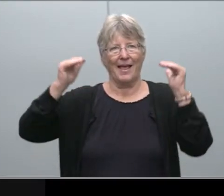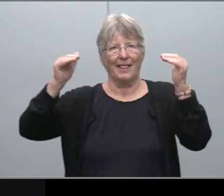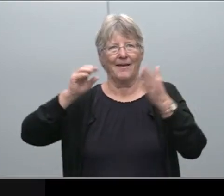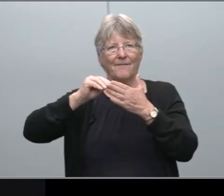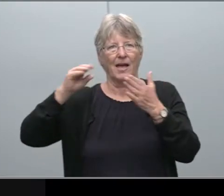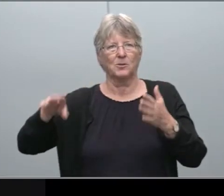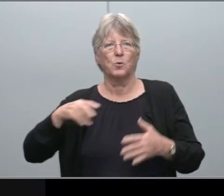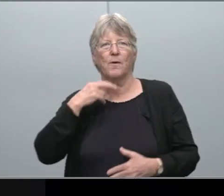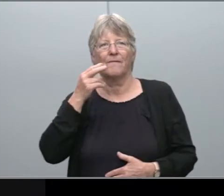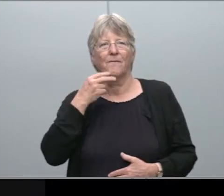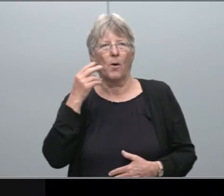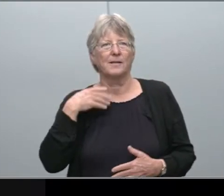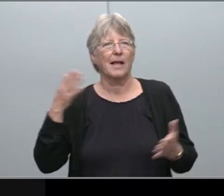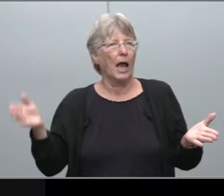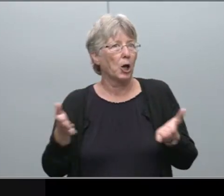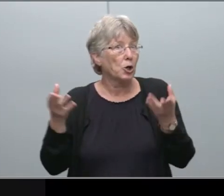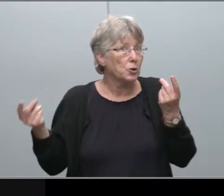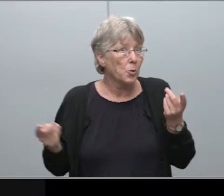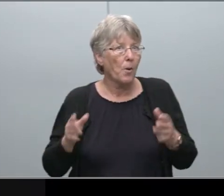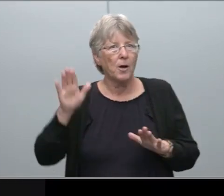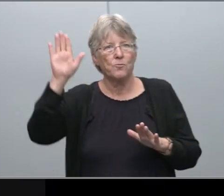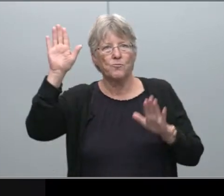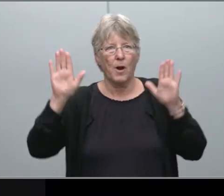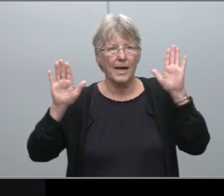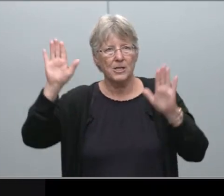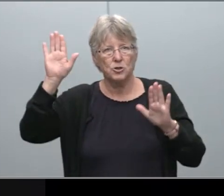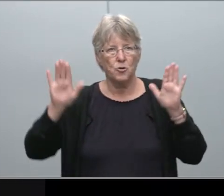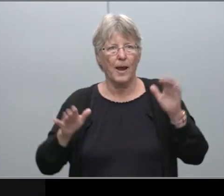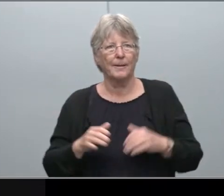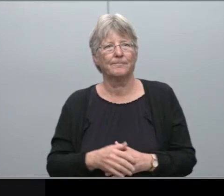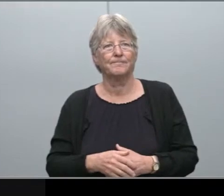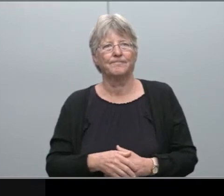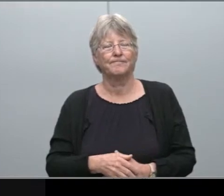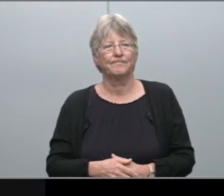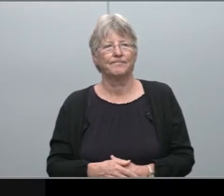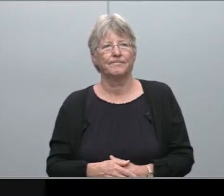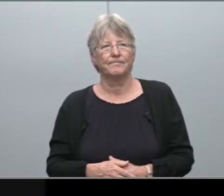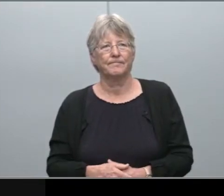that about that being an option for students, but it's not trickling down to the classrooms.